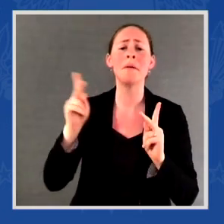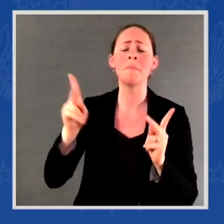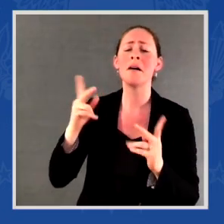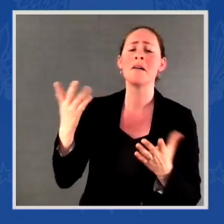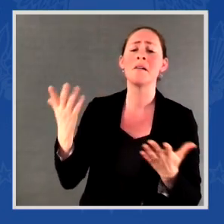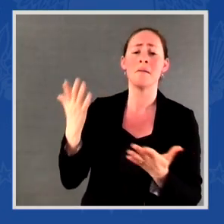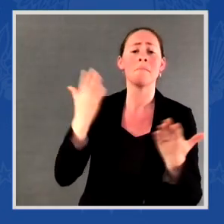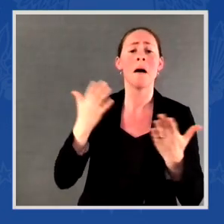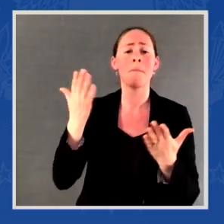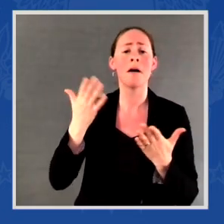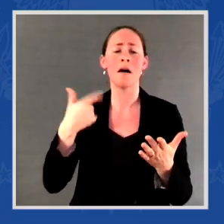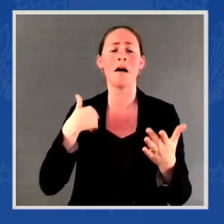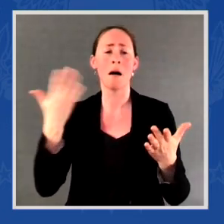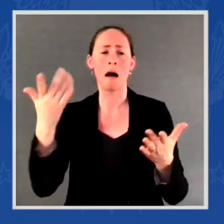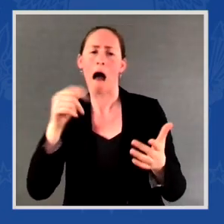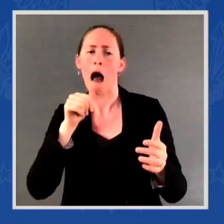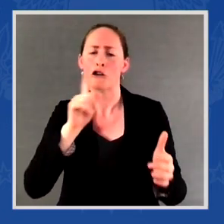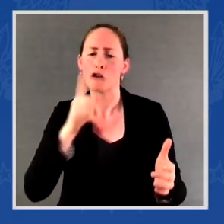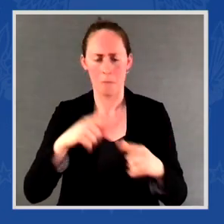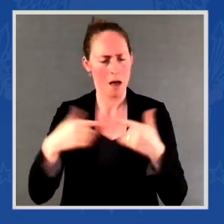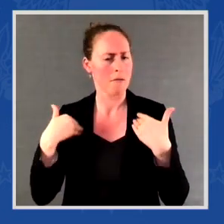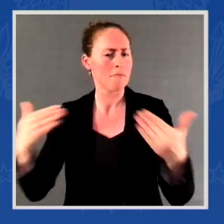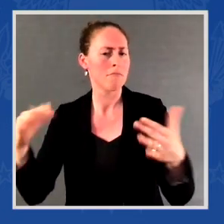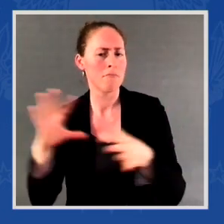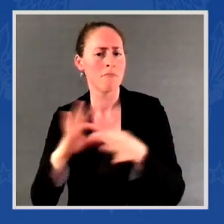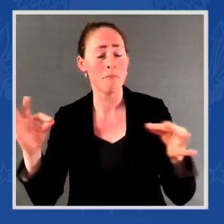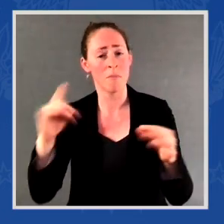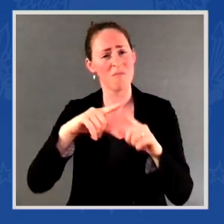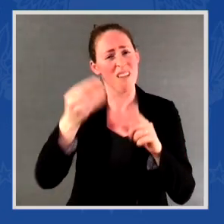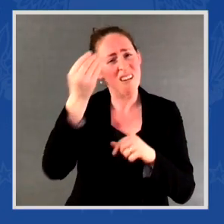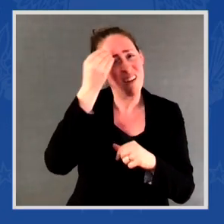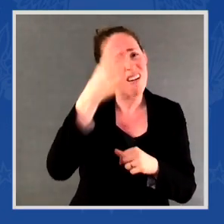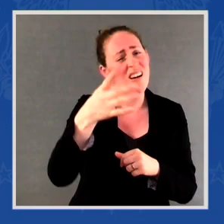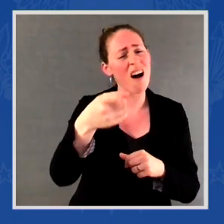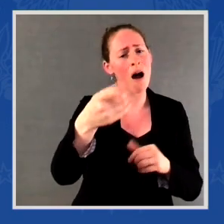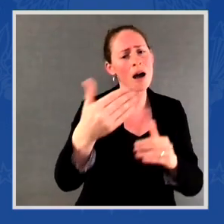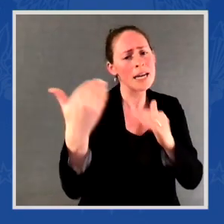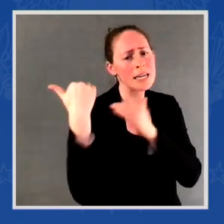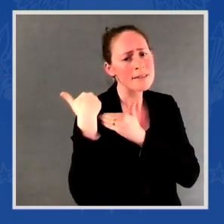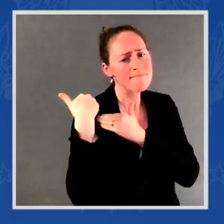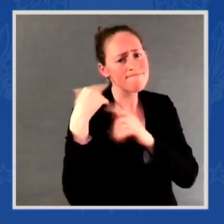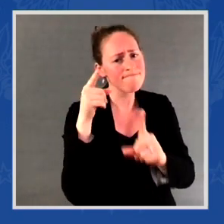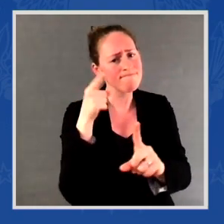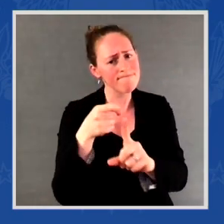We have an obligation in the United States of America to live up to who we are.